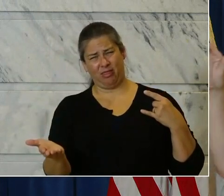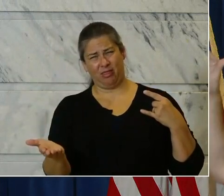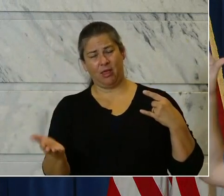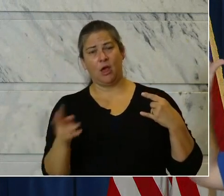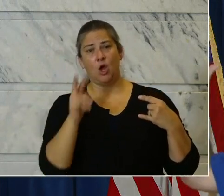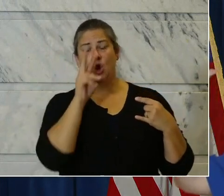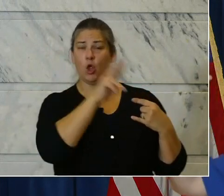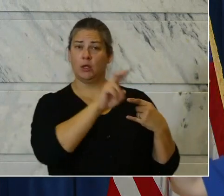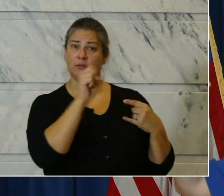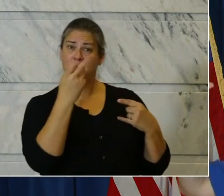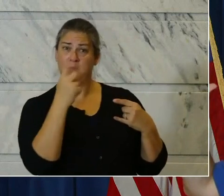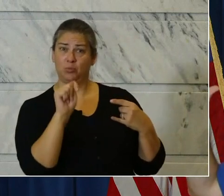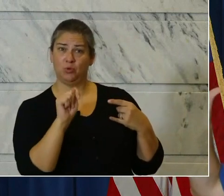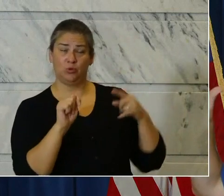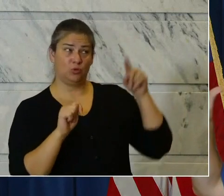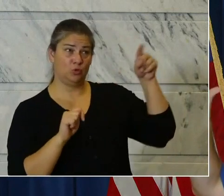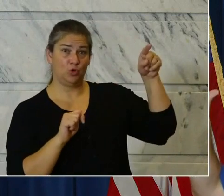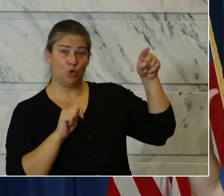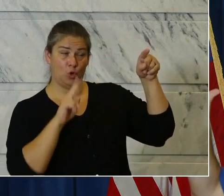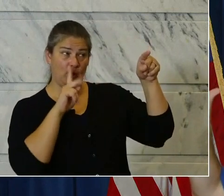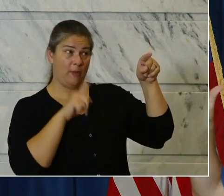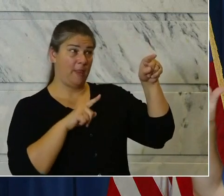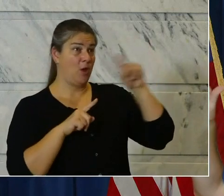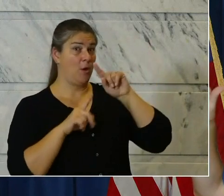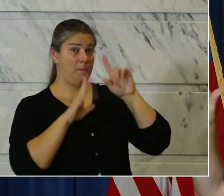YOU LOOK AT SEPTEMBER AND YOU